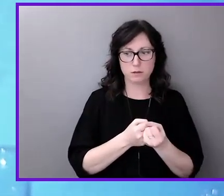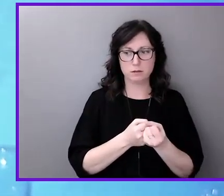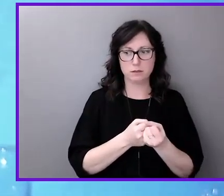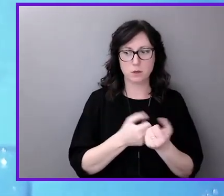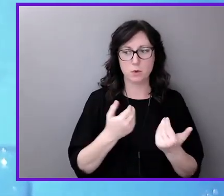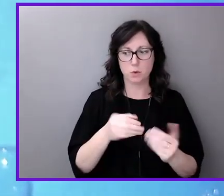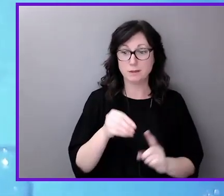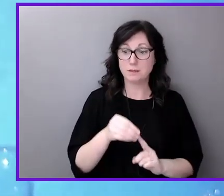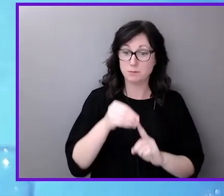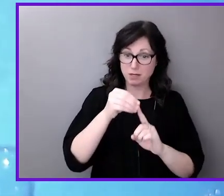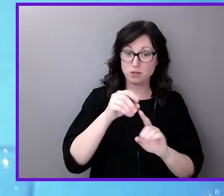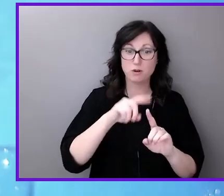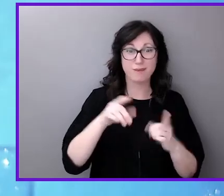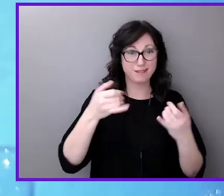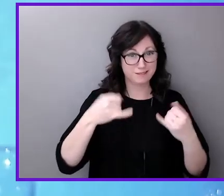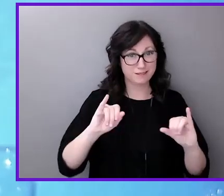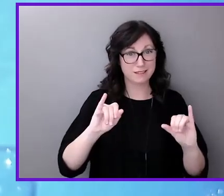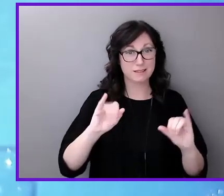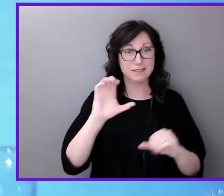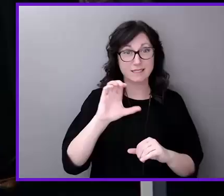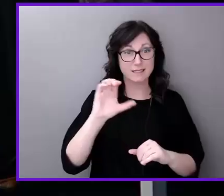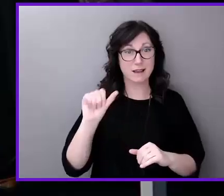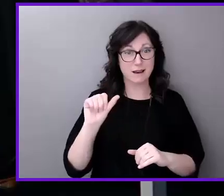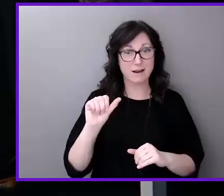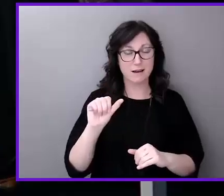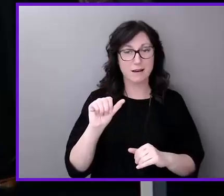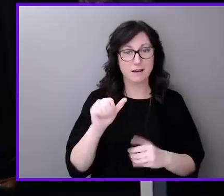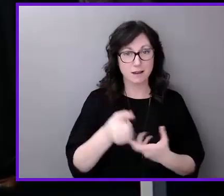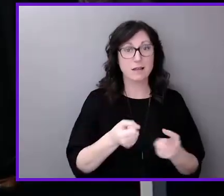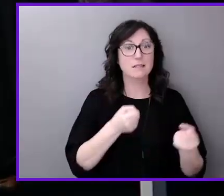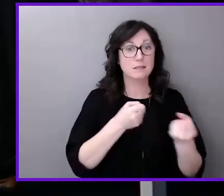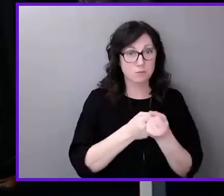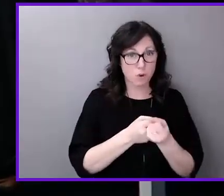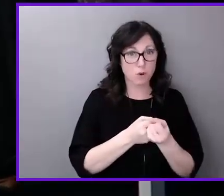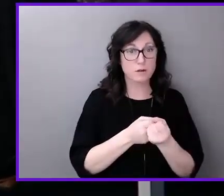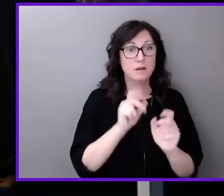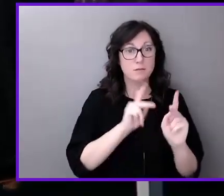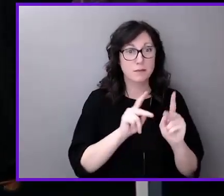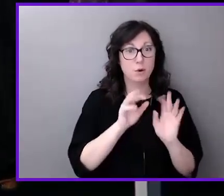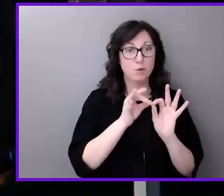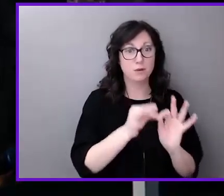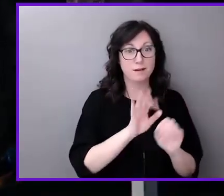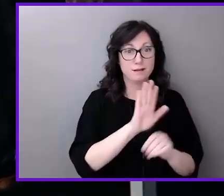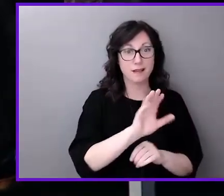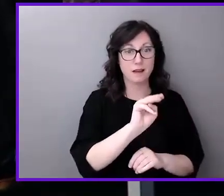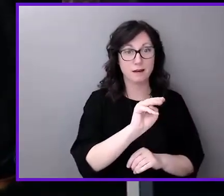we were both supporting people on artistic merit and also making a lot